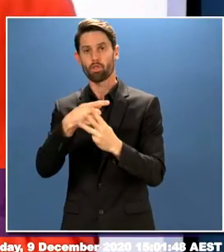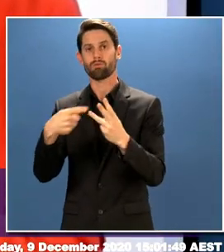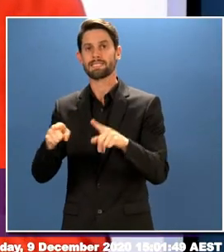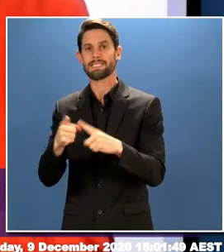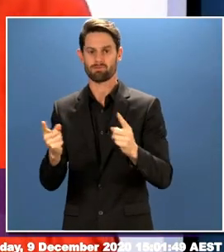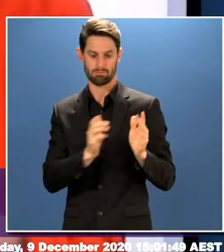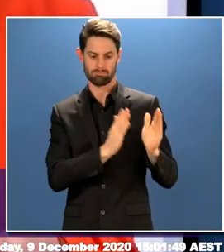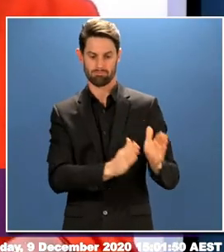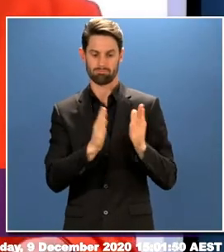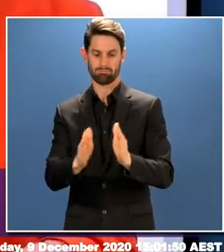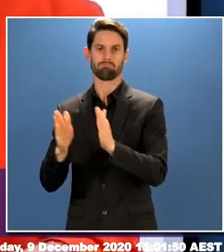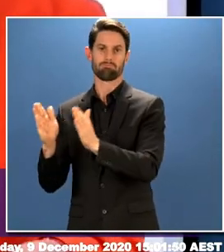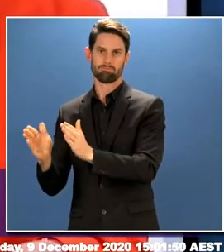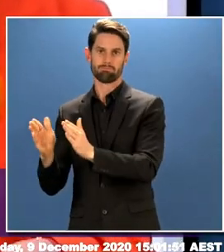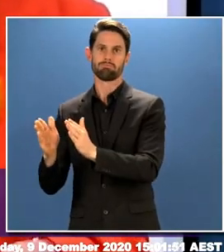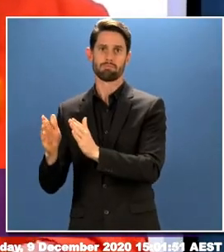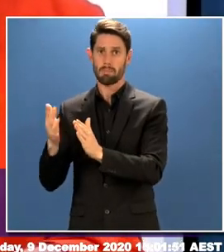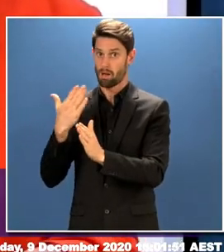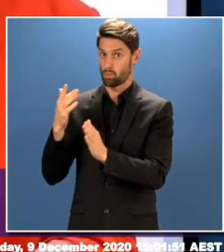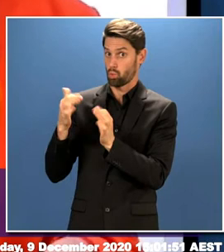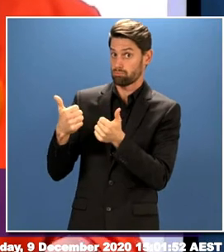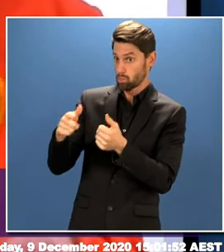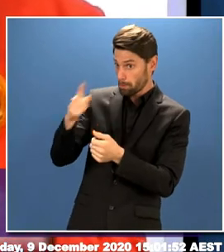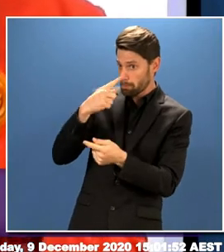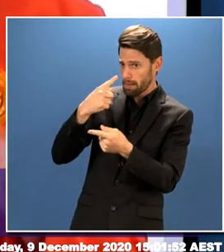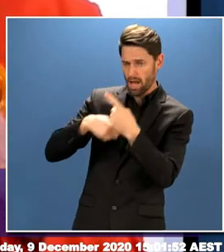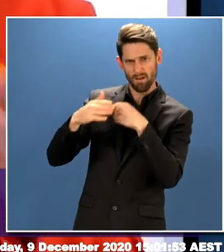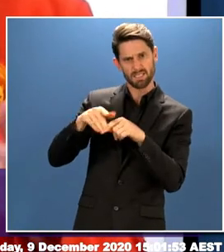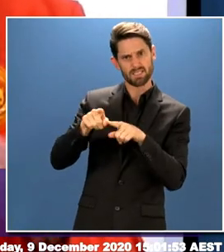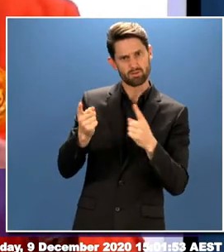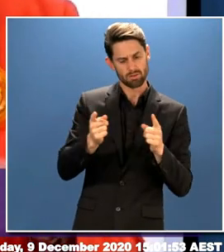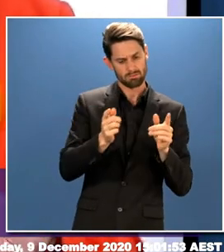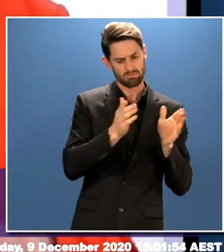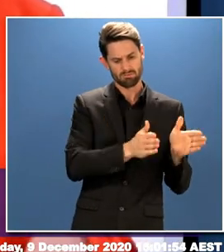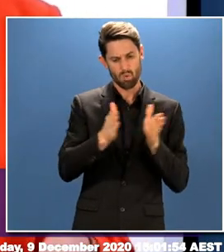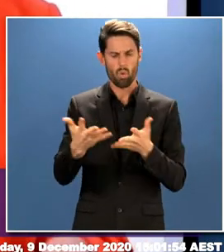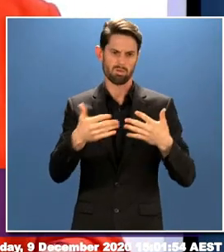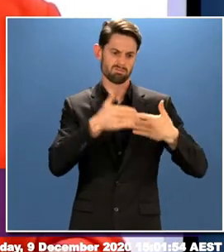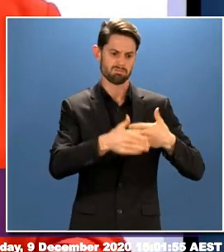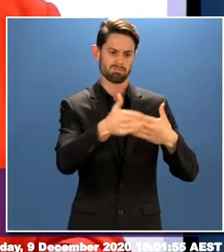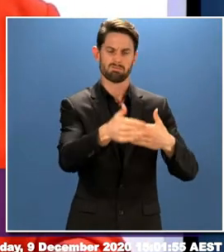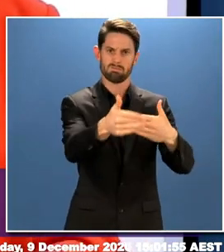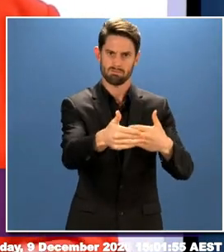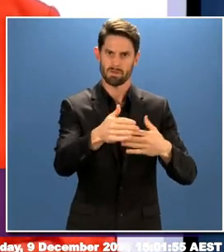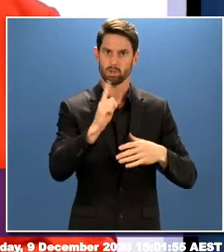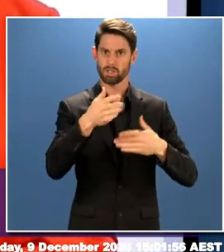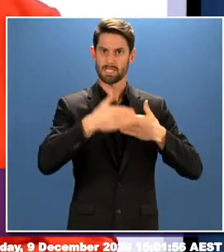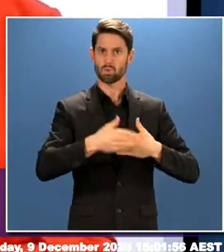describe a little bit about each of the stages and how they unfolded? So stage one? Yeah, so stage one. And I would like